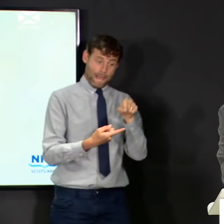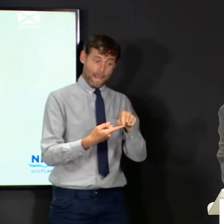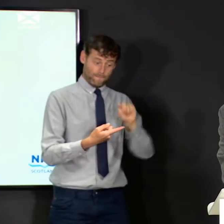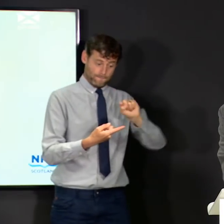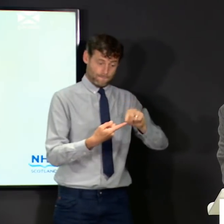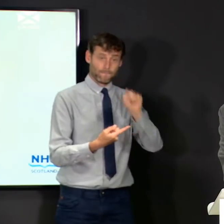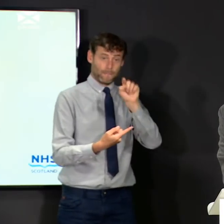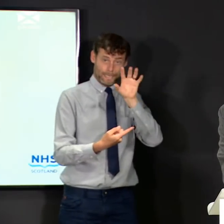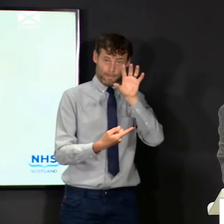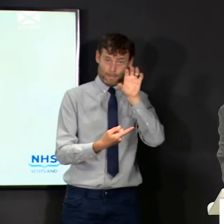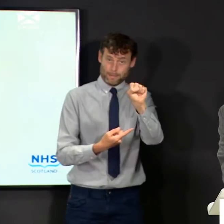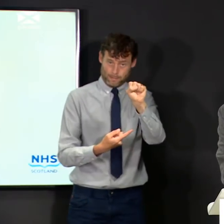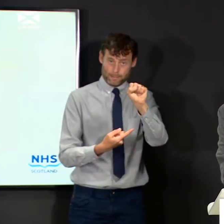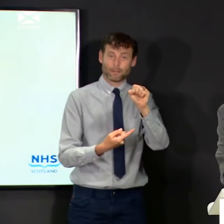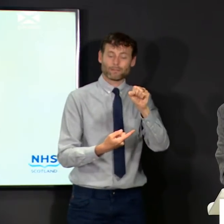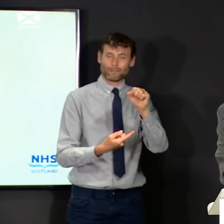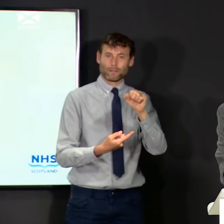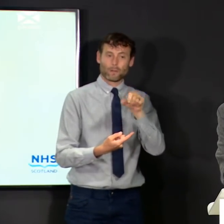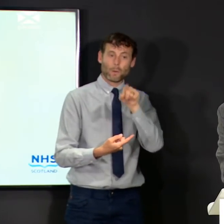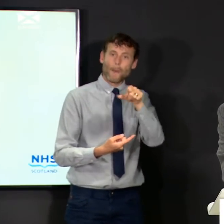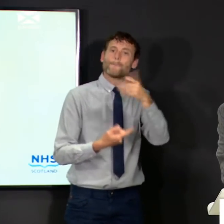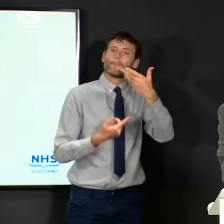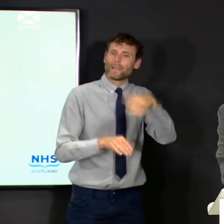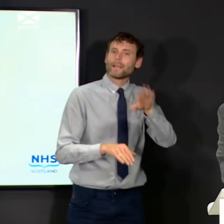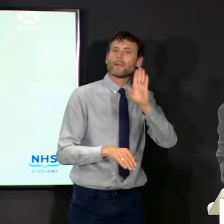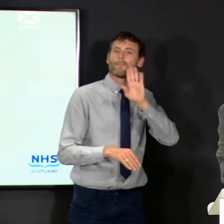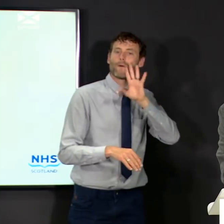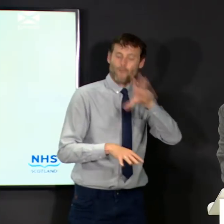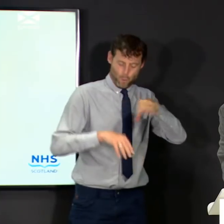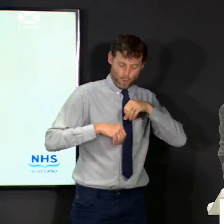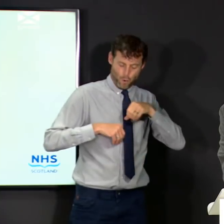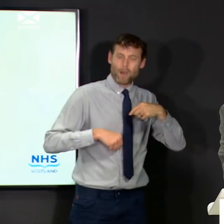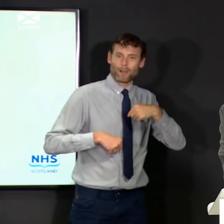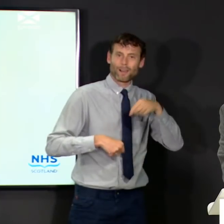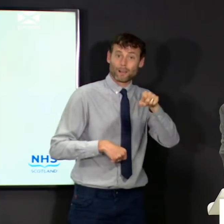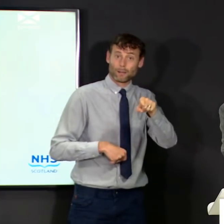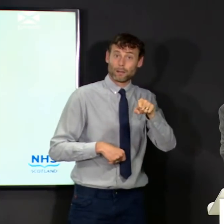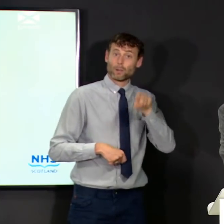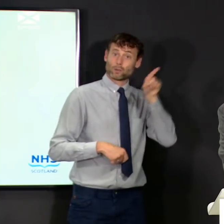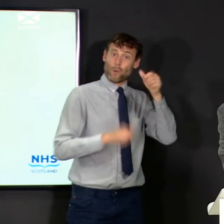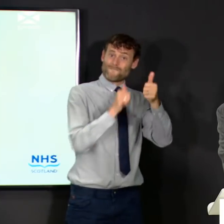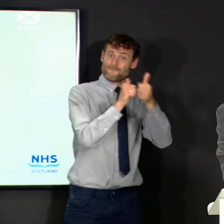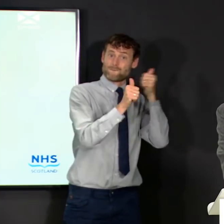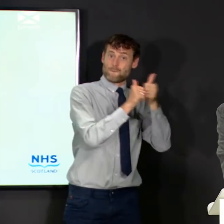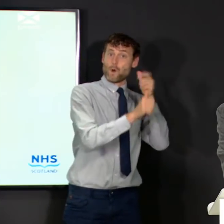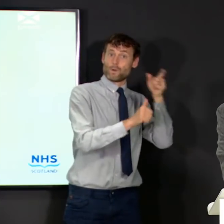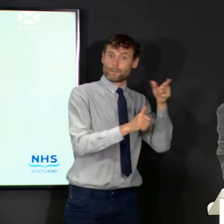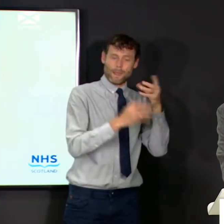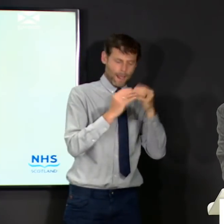so the drug companies have managed quite remarkably, and quite quickly, to get us a reliable serology